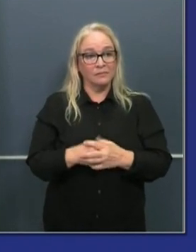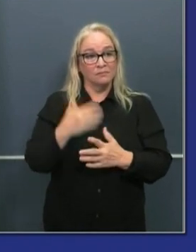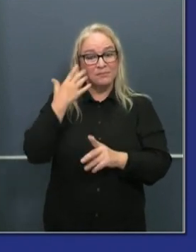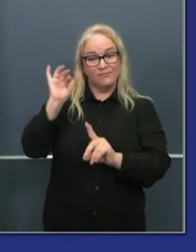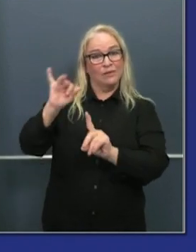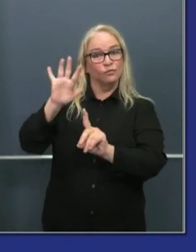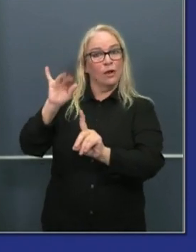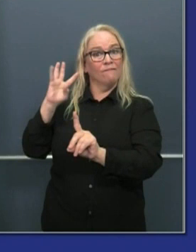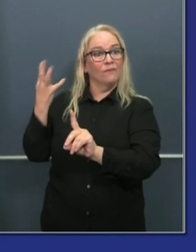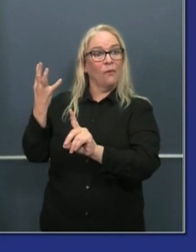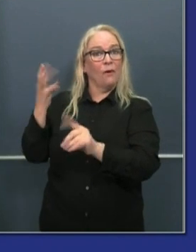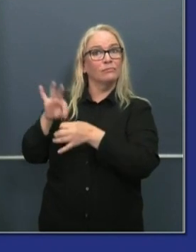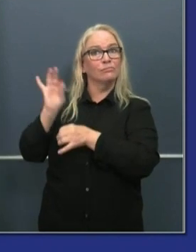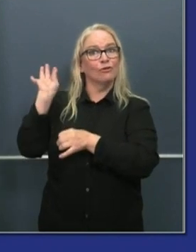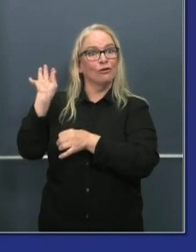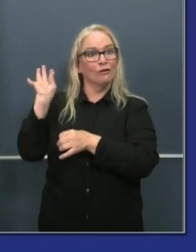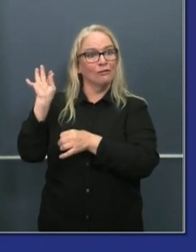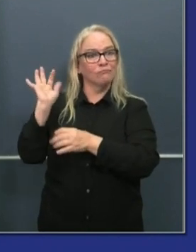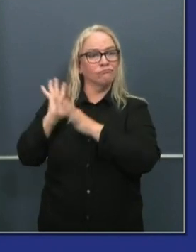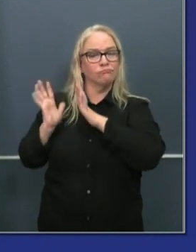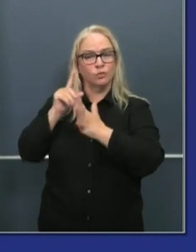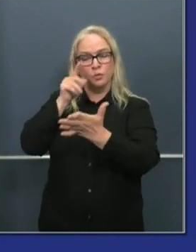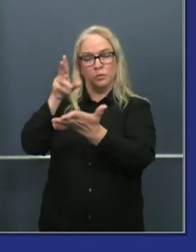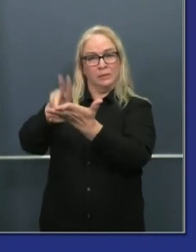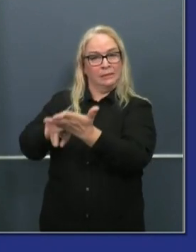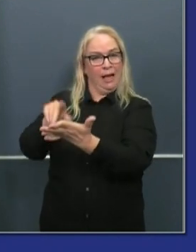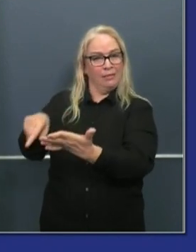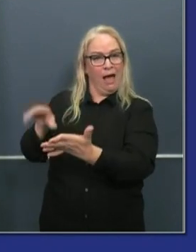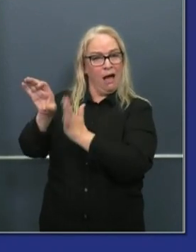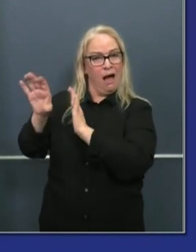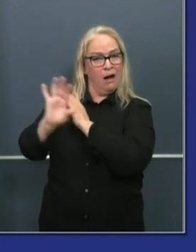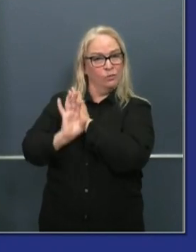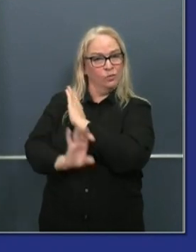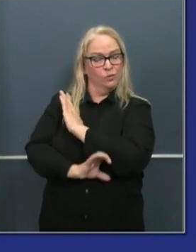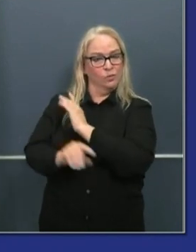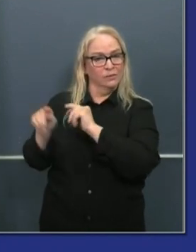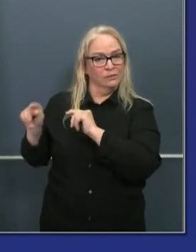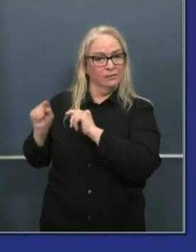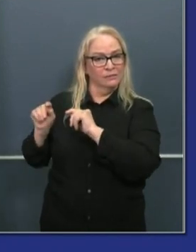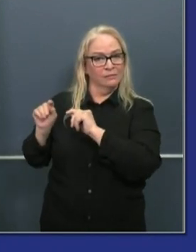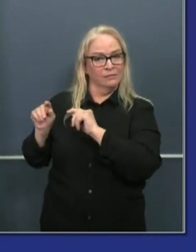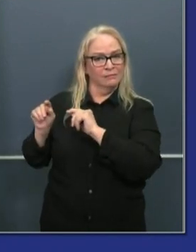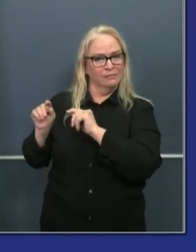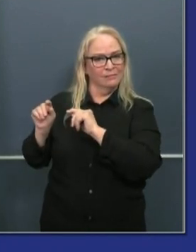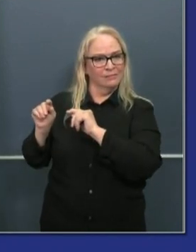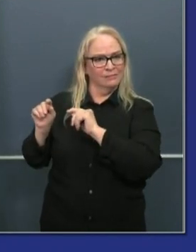RESPONSIBILITY. I THINK WE CAN EXERCISE THAT IN THE SPIRIT OF OUR FOUNDING